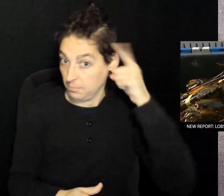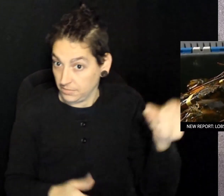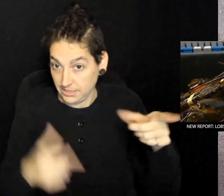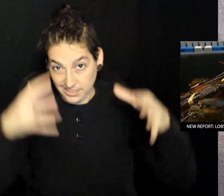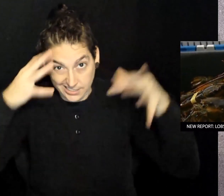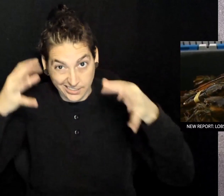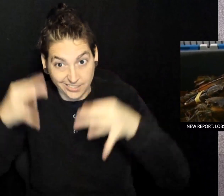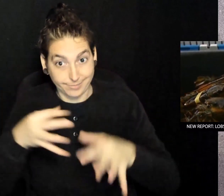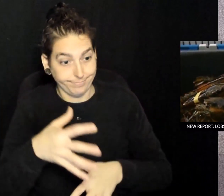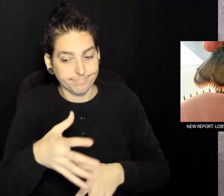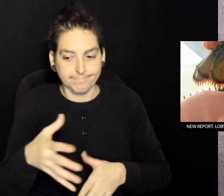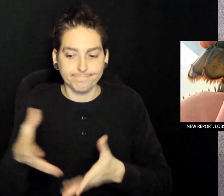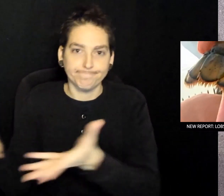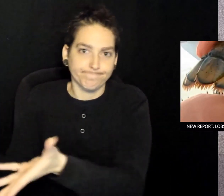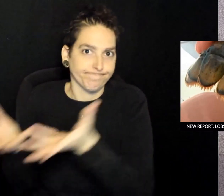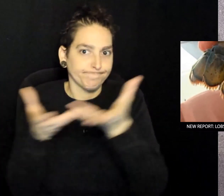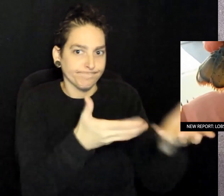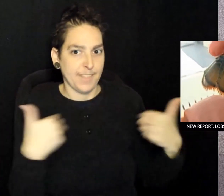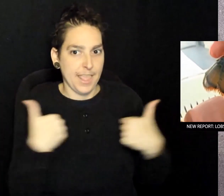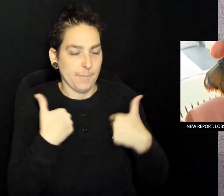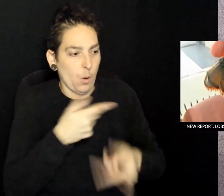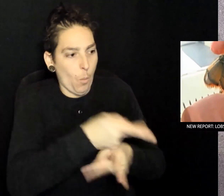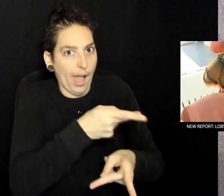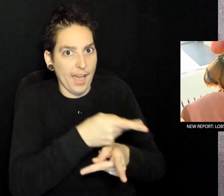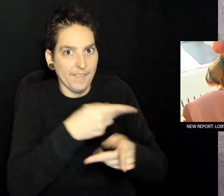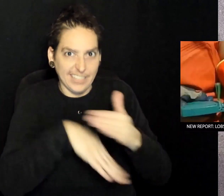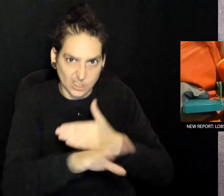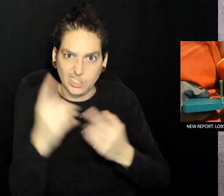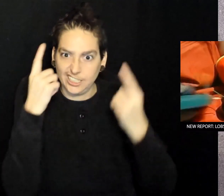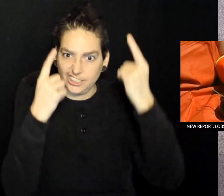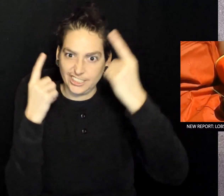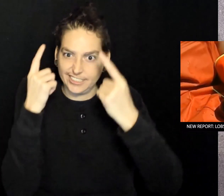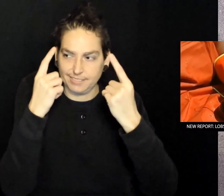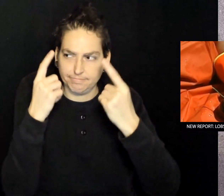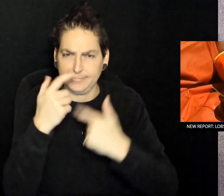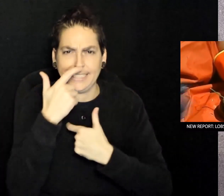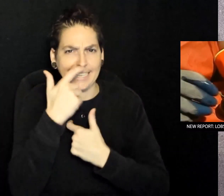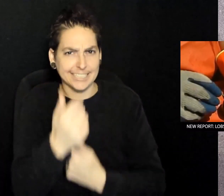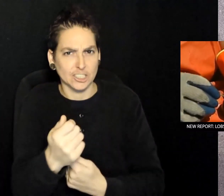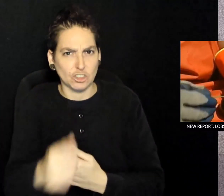and if the law passes it will establish a new committee to report on how well